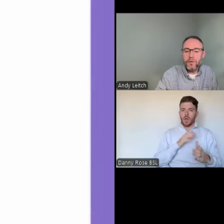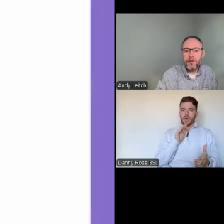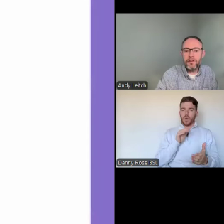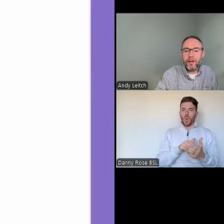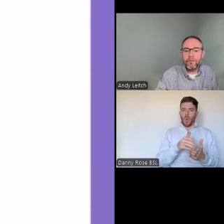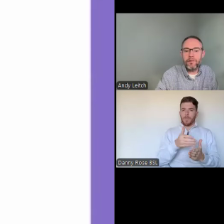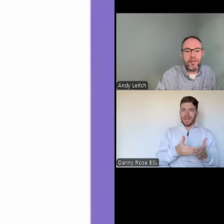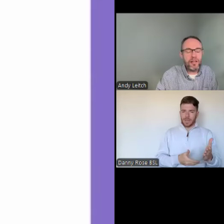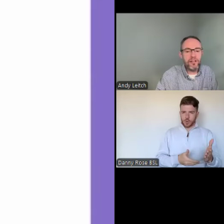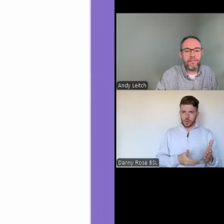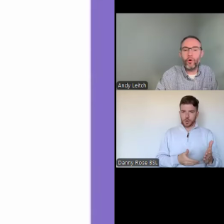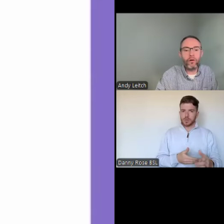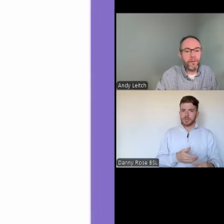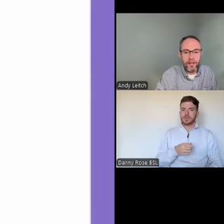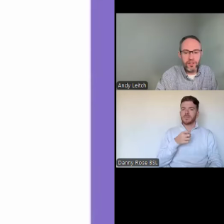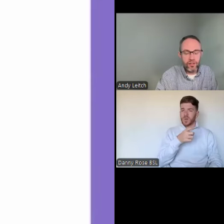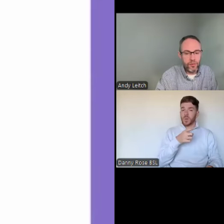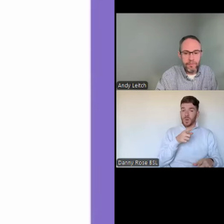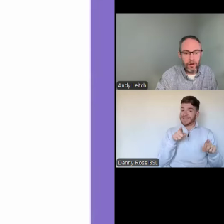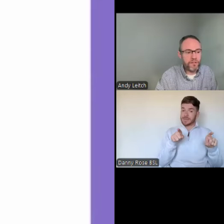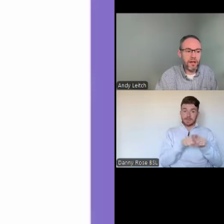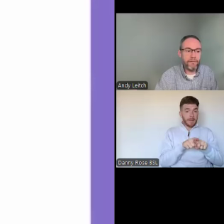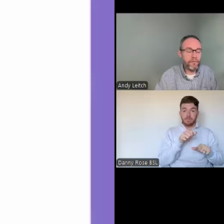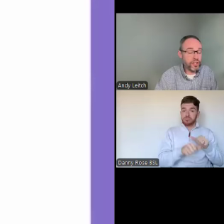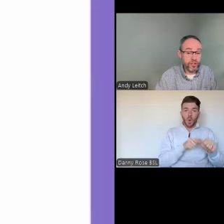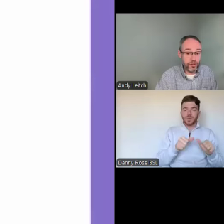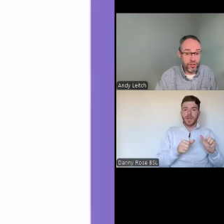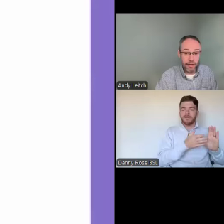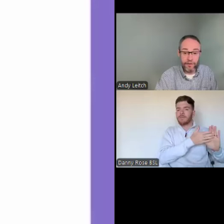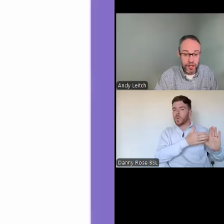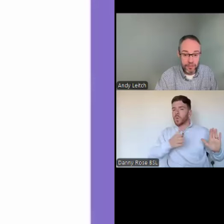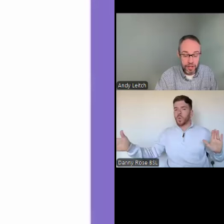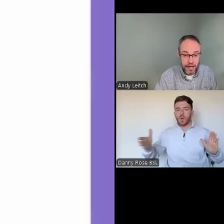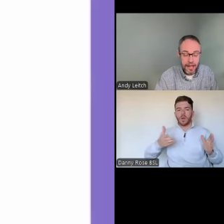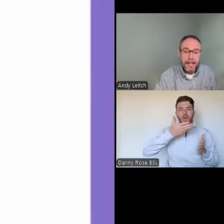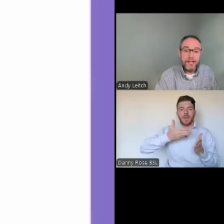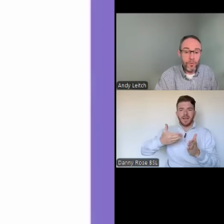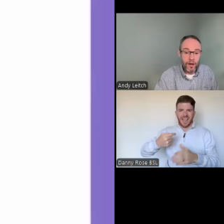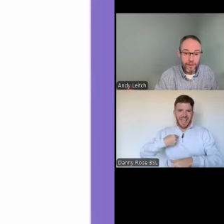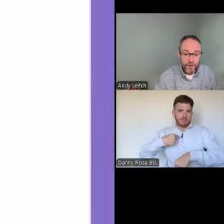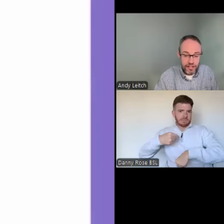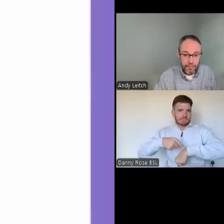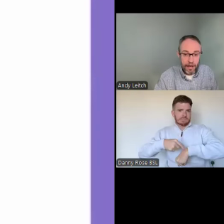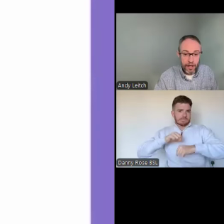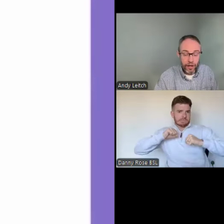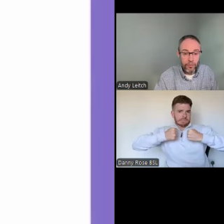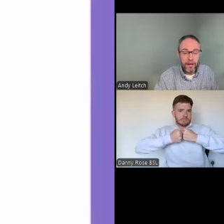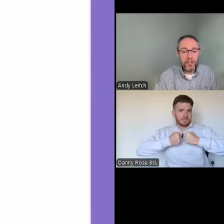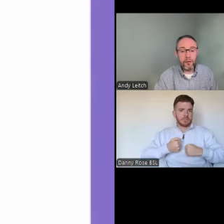You would go through that process for all of the pages on your website. Obviously, I'm very strapped for time today. We're going to be focusing mainly on the homepage,